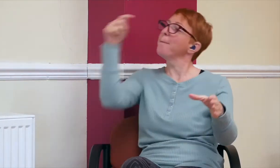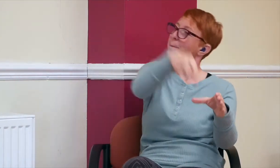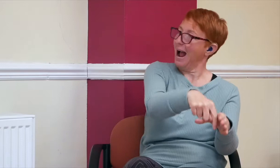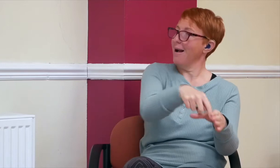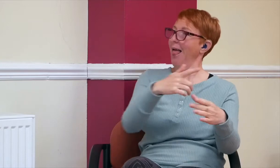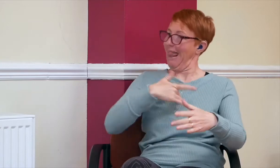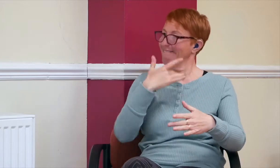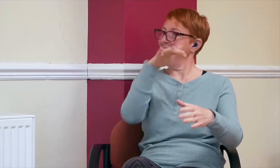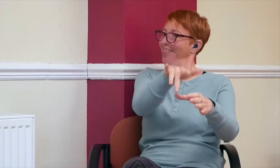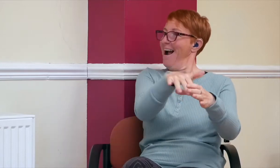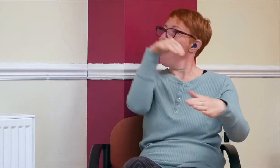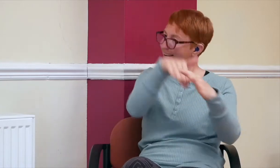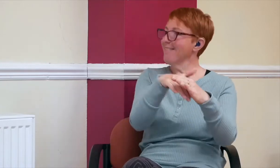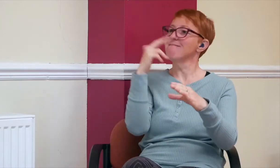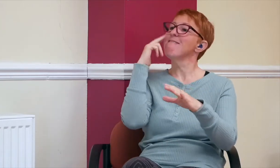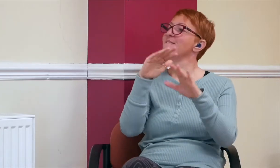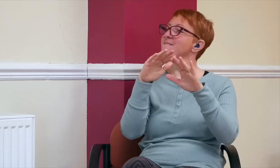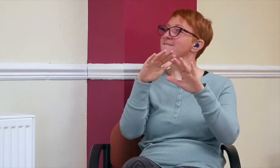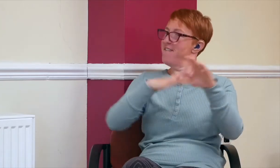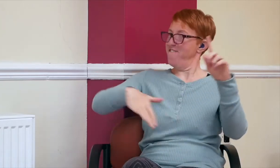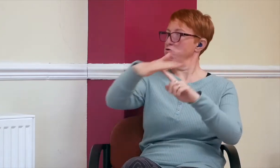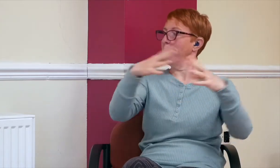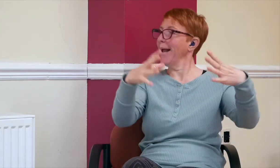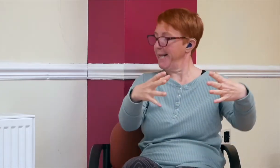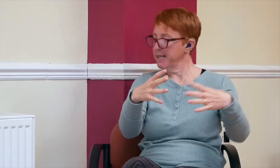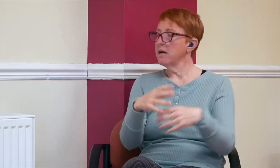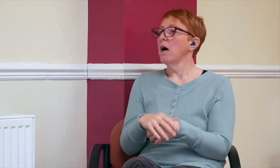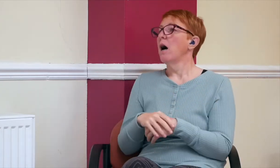then we would come back to live in a deaf environment.